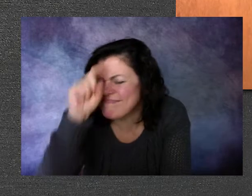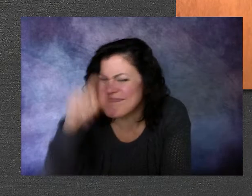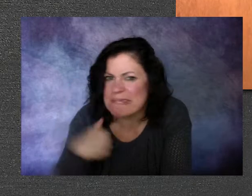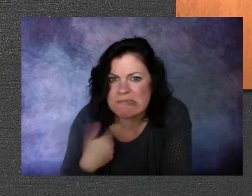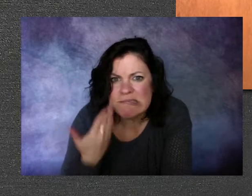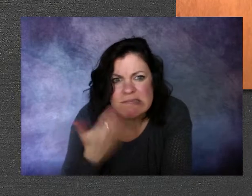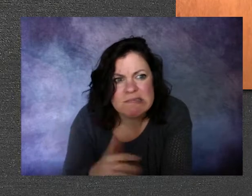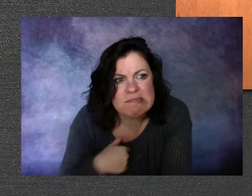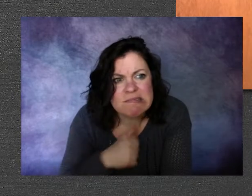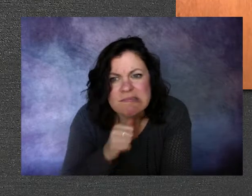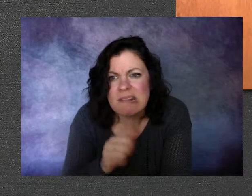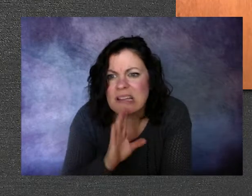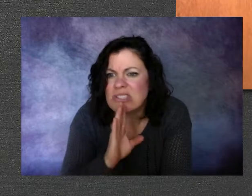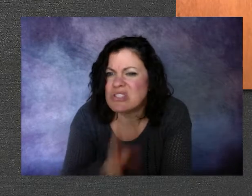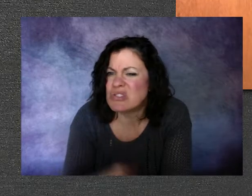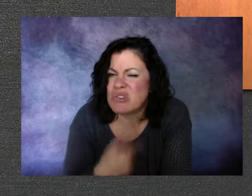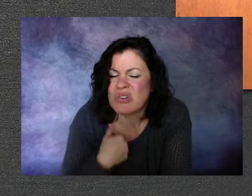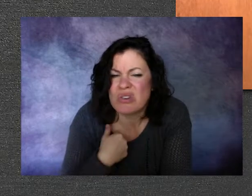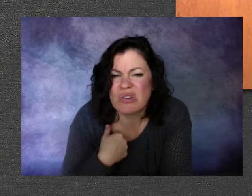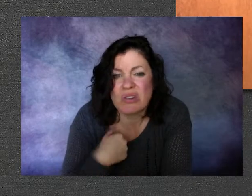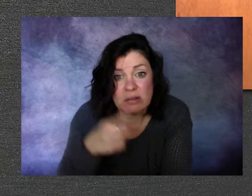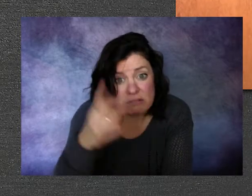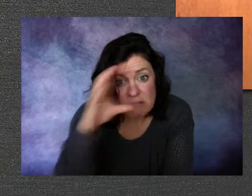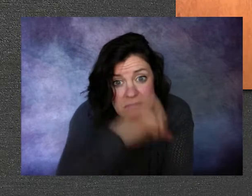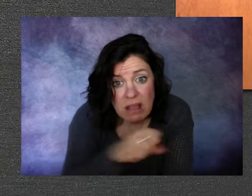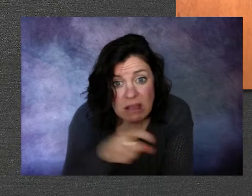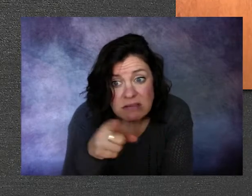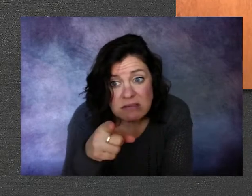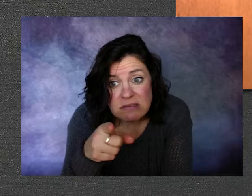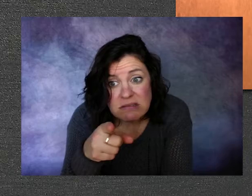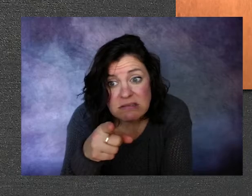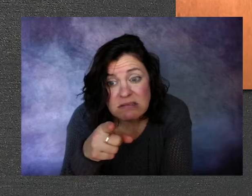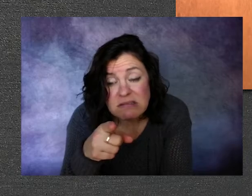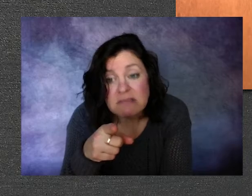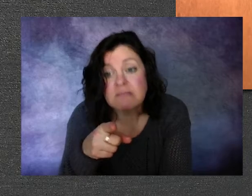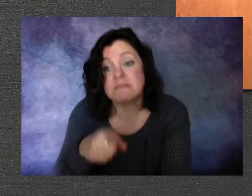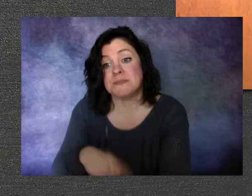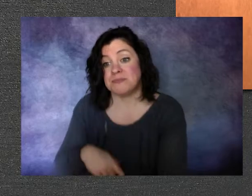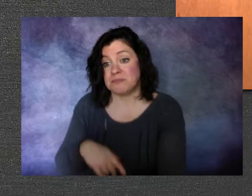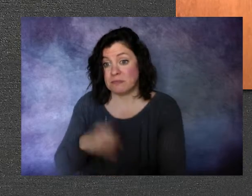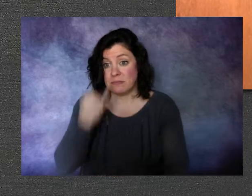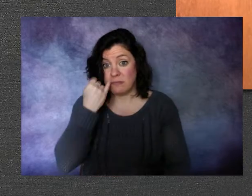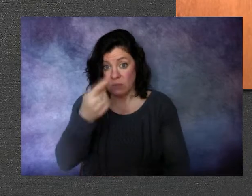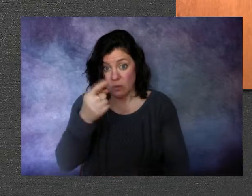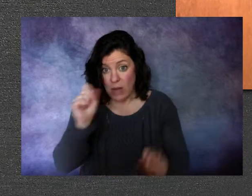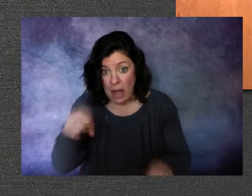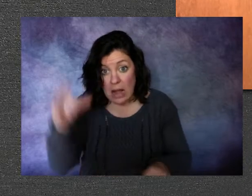I have no idea! Do you have a guess? Go ahead and tell your grownup what is your guess.